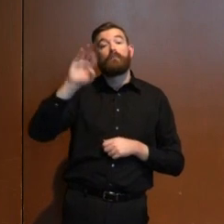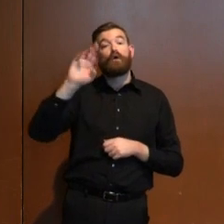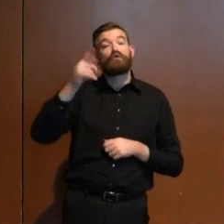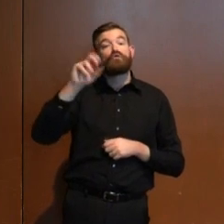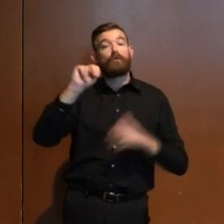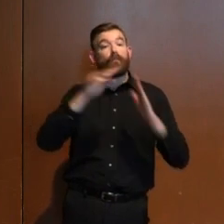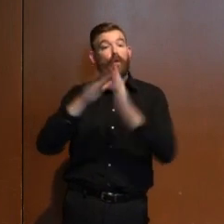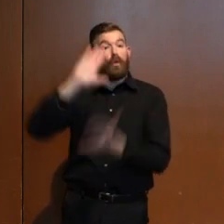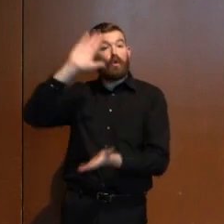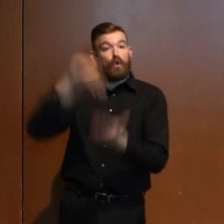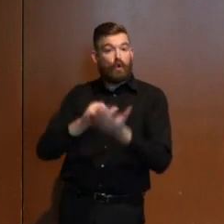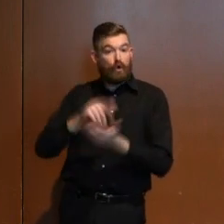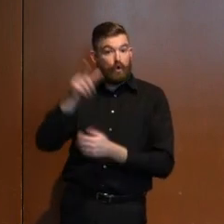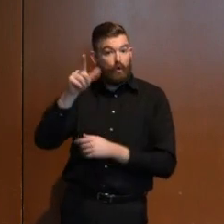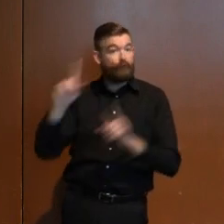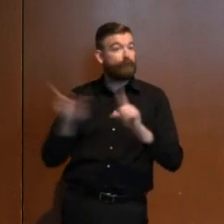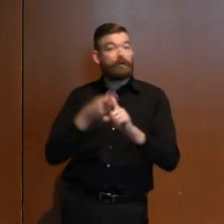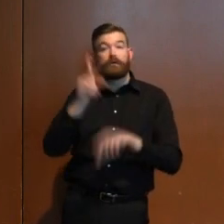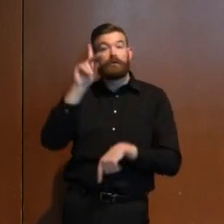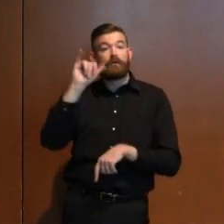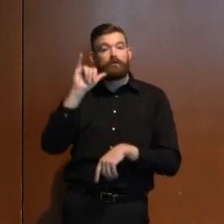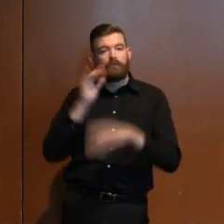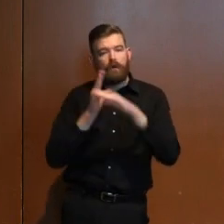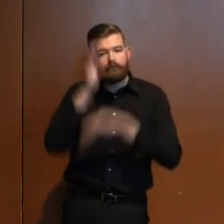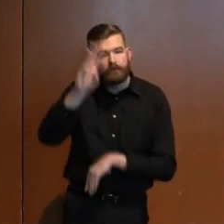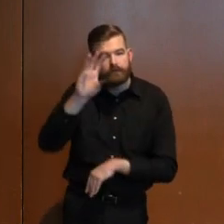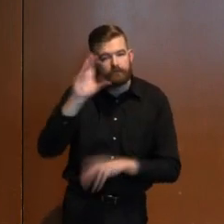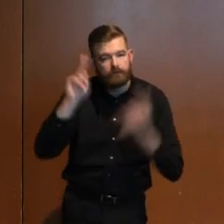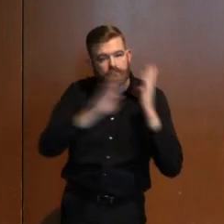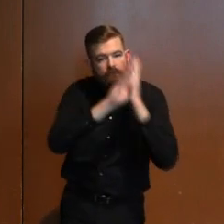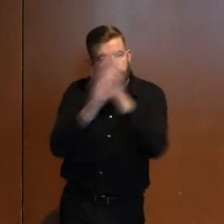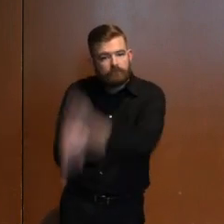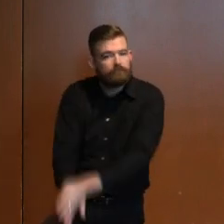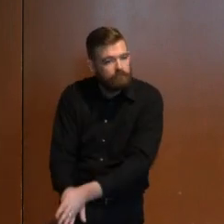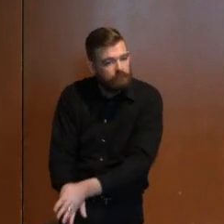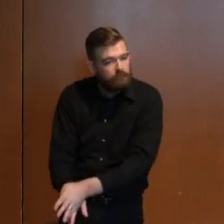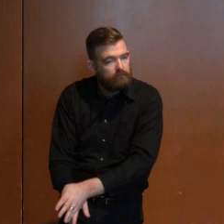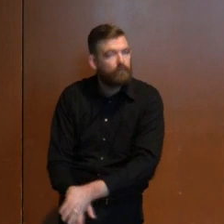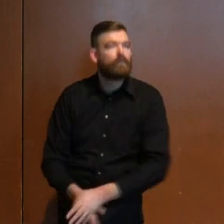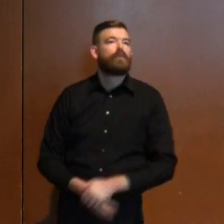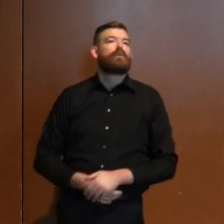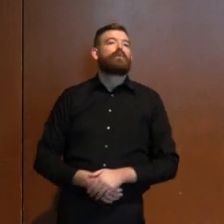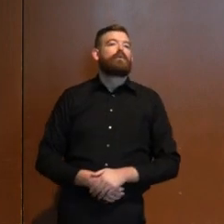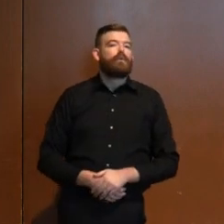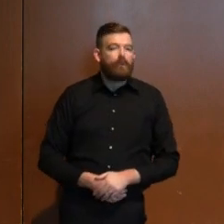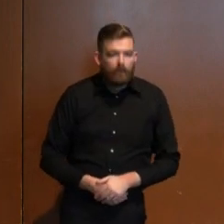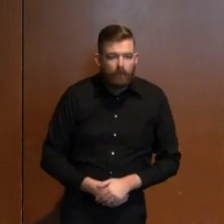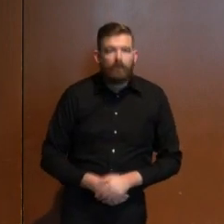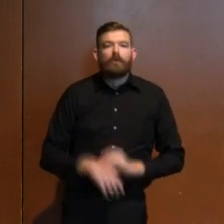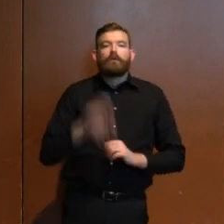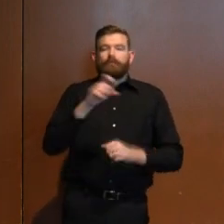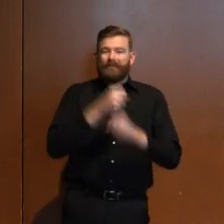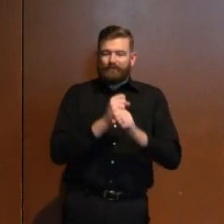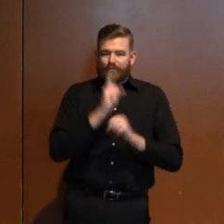300, 350 A DAY IN ORDER TO SMOOTH THAT INTO A WEEK. I THINK ON DAY ONE WE WERE OVER 600 SO THAT'S BEEN MORE